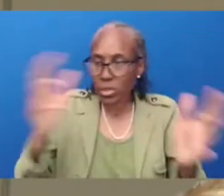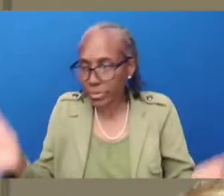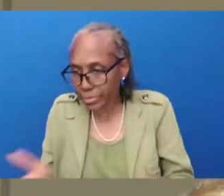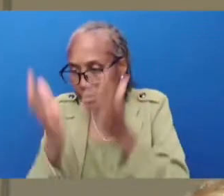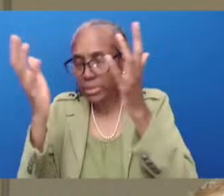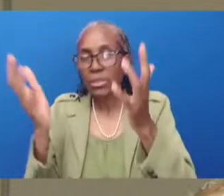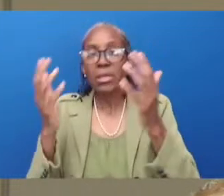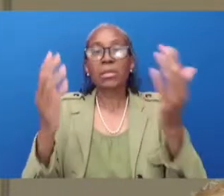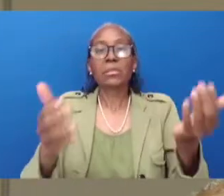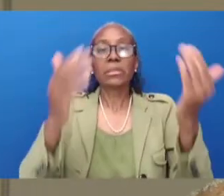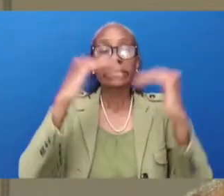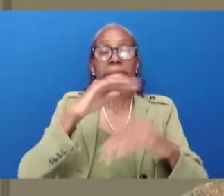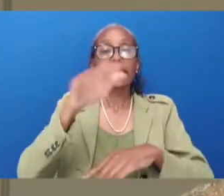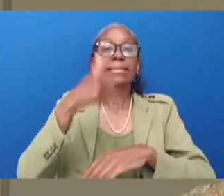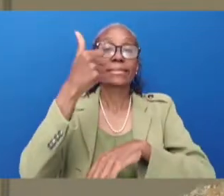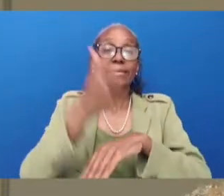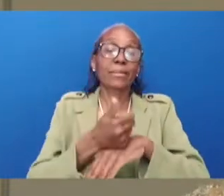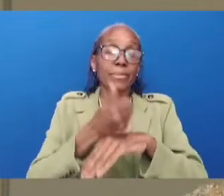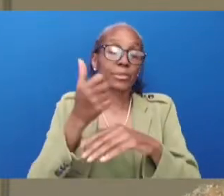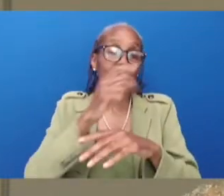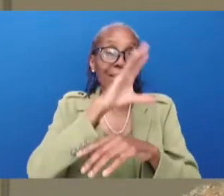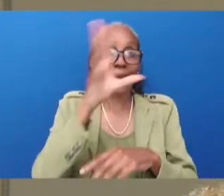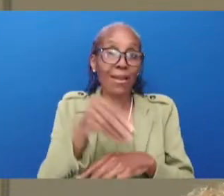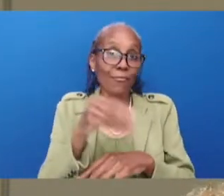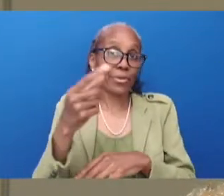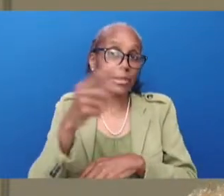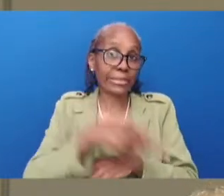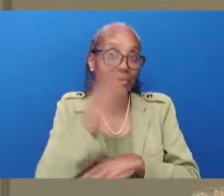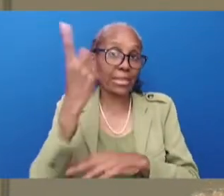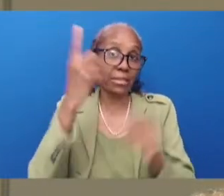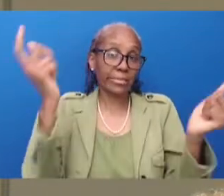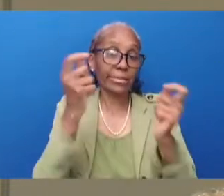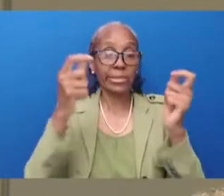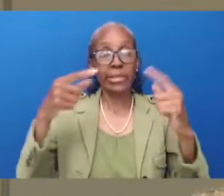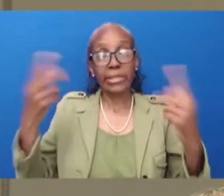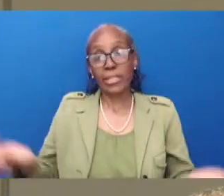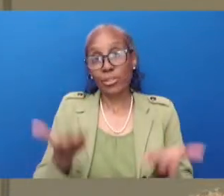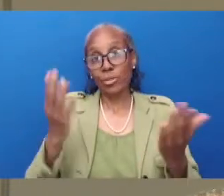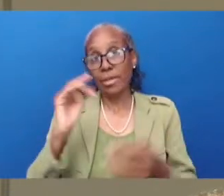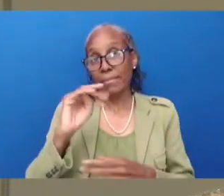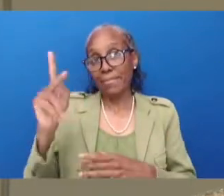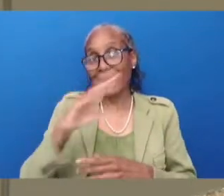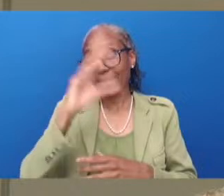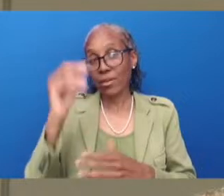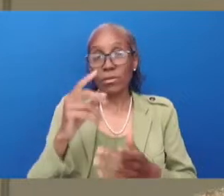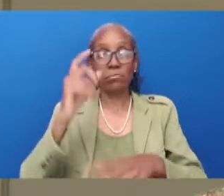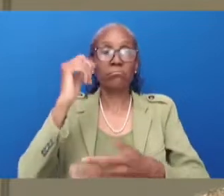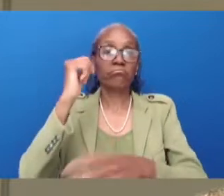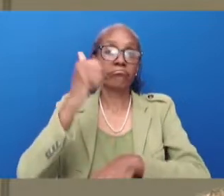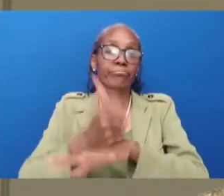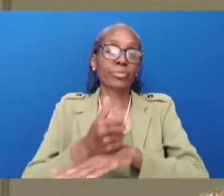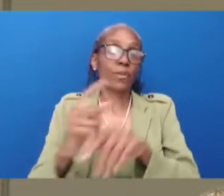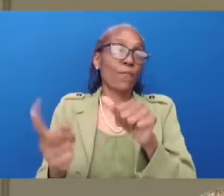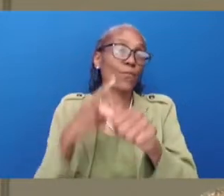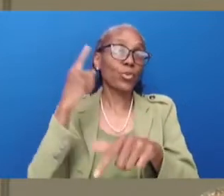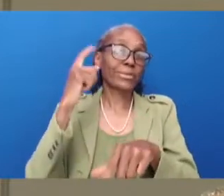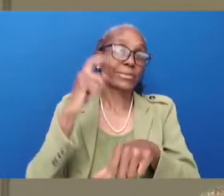OPPORTUNITIES FOR COLLABORATION AND YOUTH.